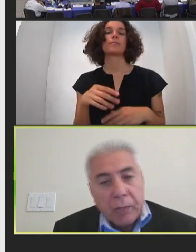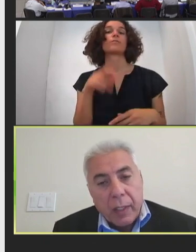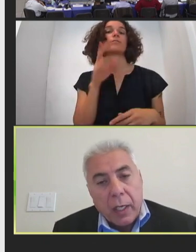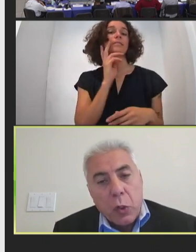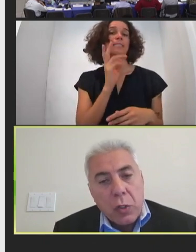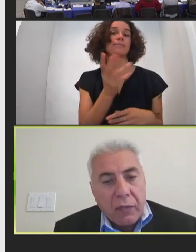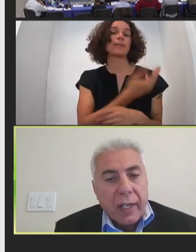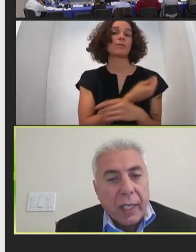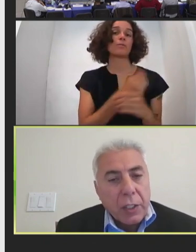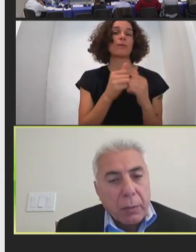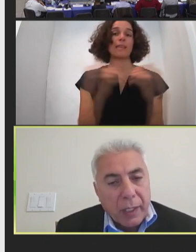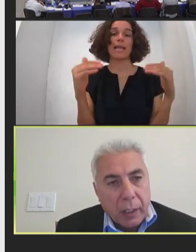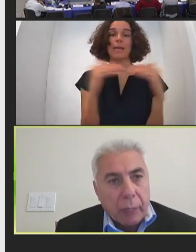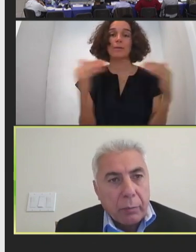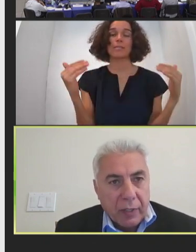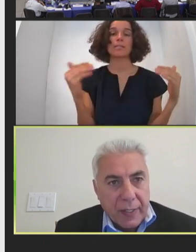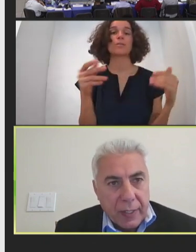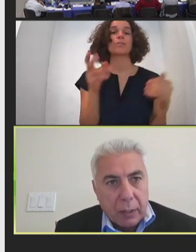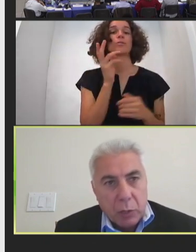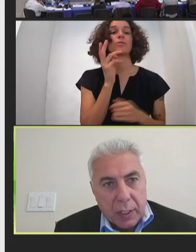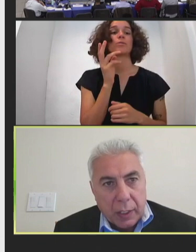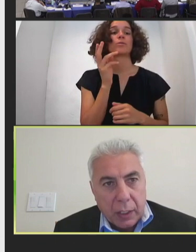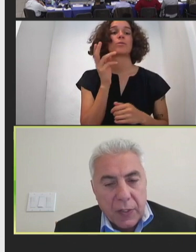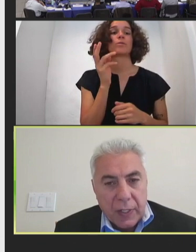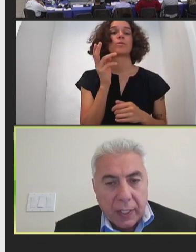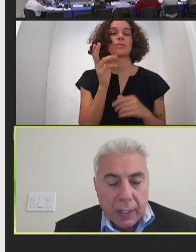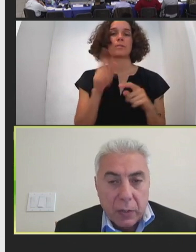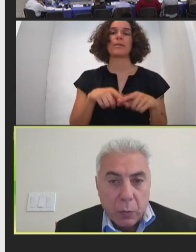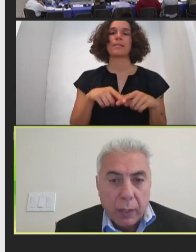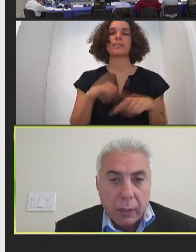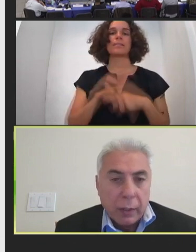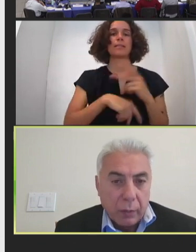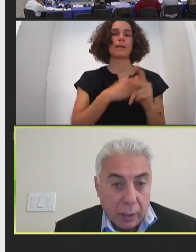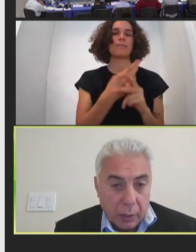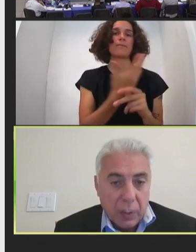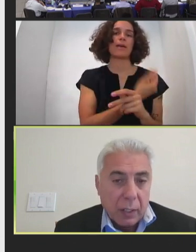there are huge variations by the type of vaccine within each state as well and within,